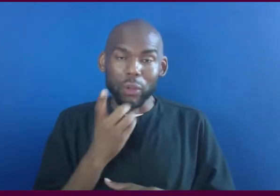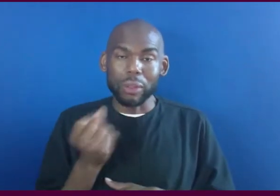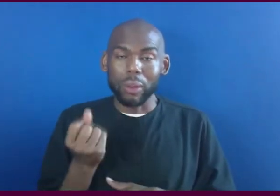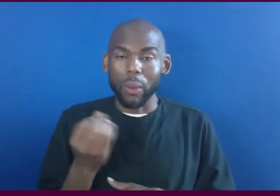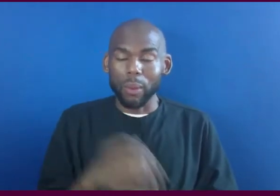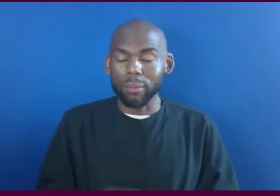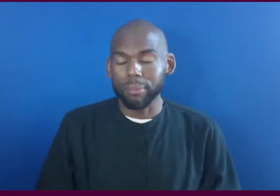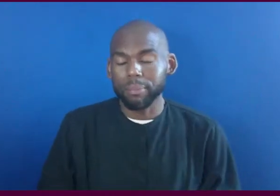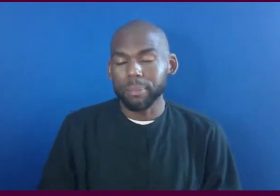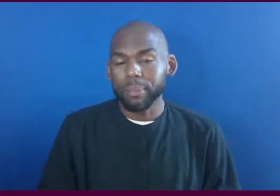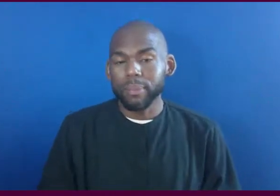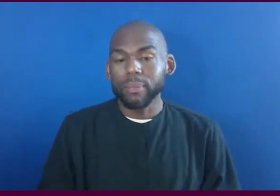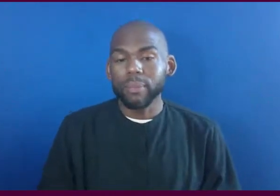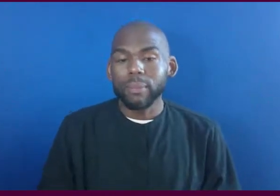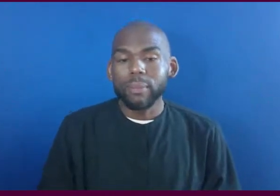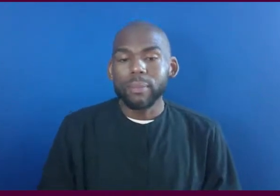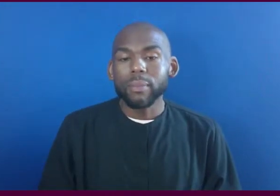So.. Ashley Inkumsah: Yeah.